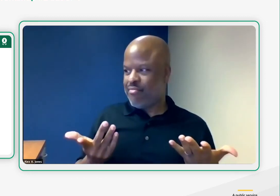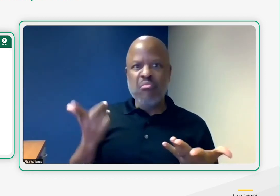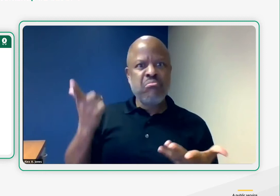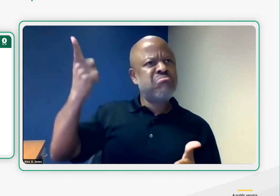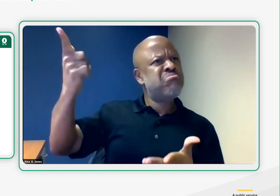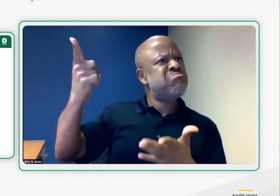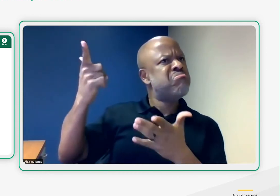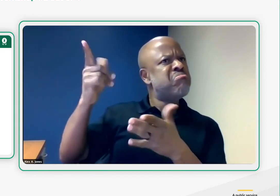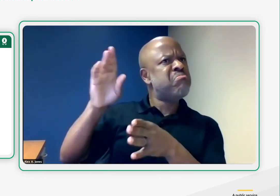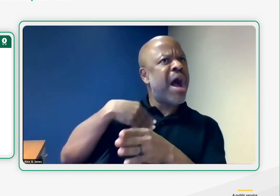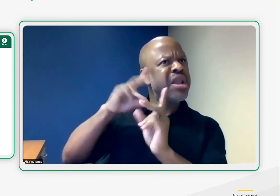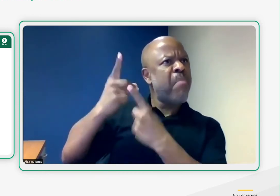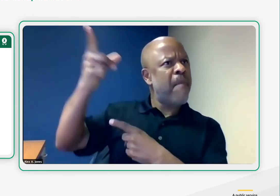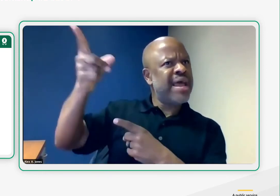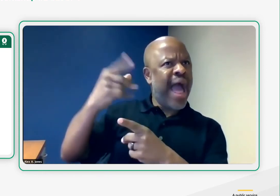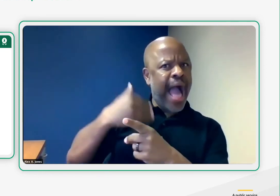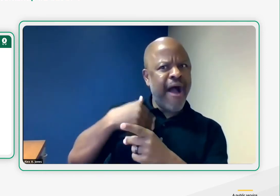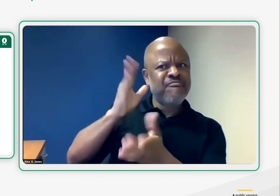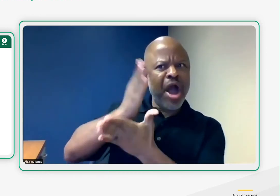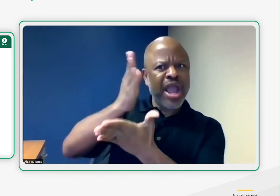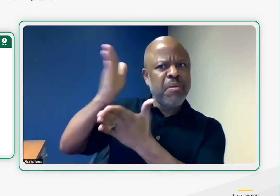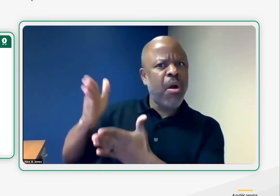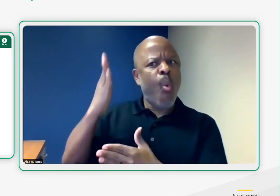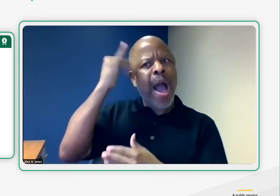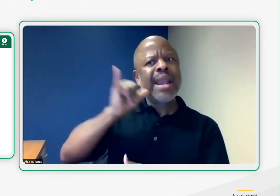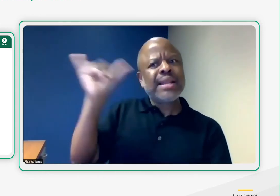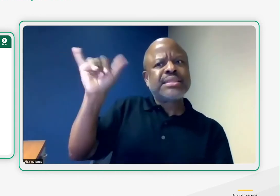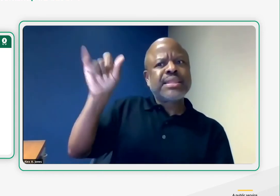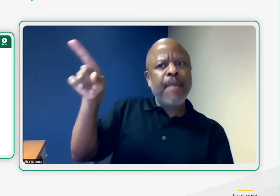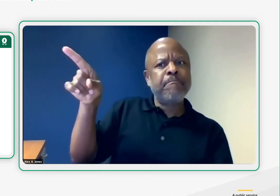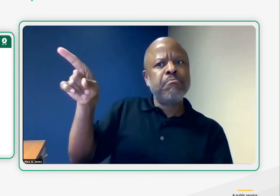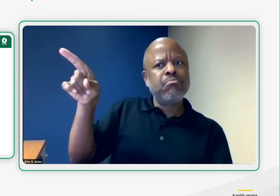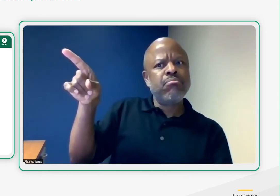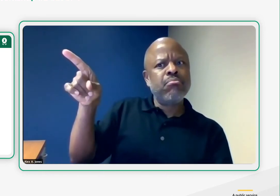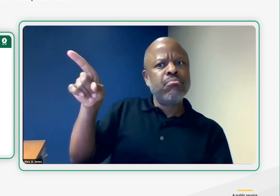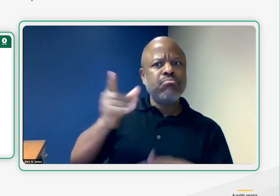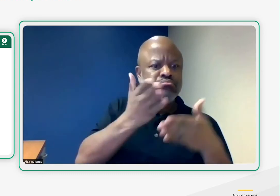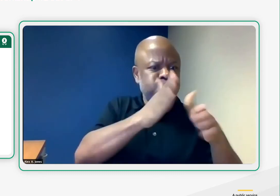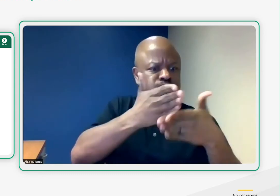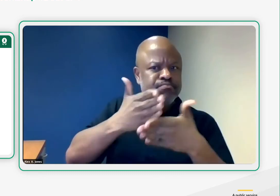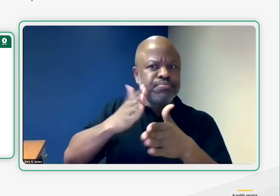We always think of, “Oh, my department has this amount of money allocated,” and we